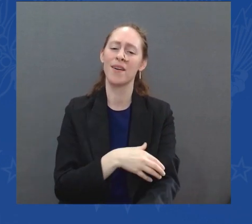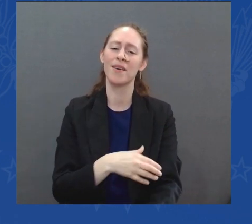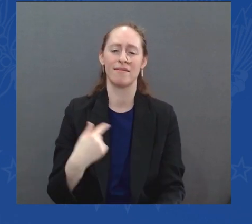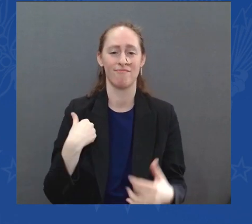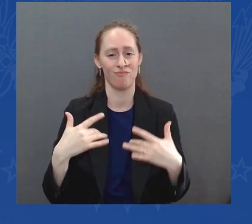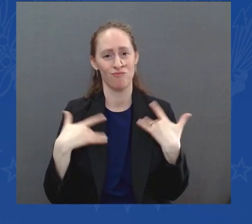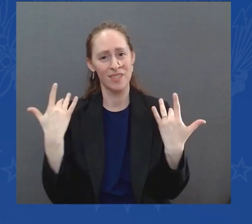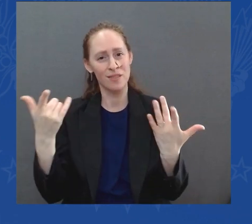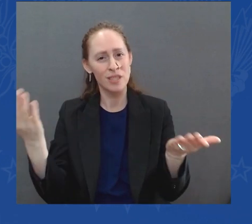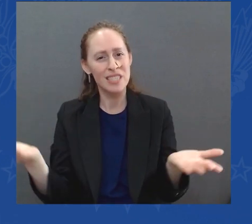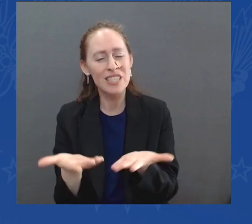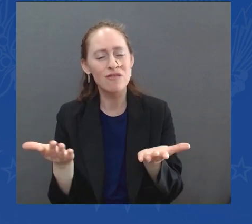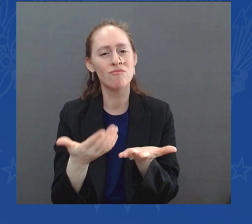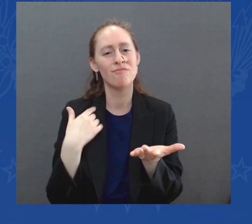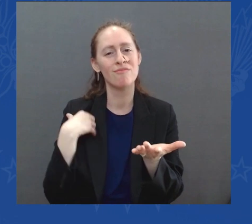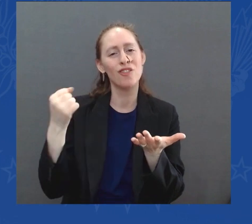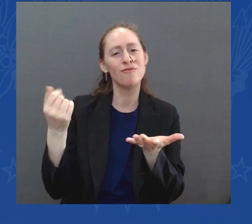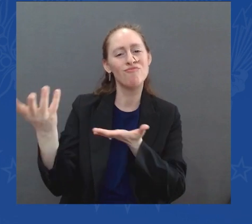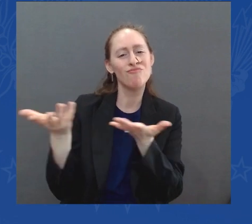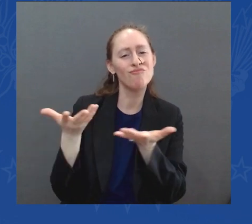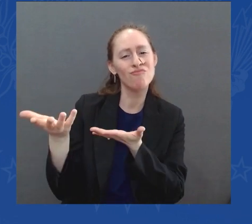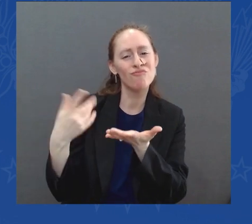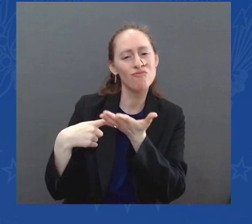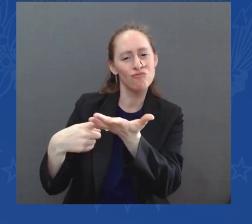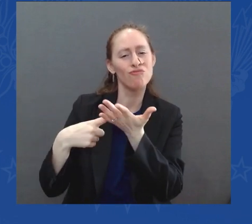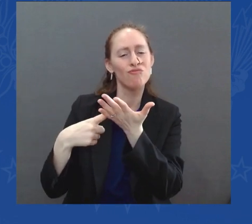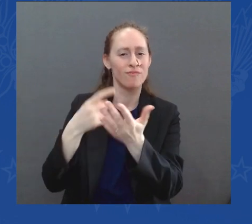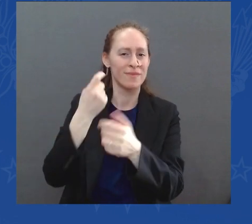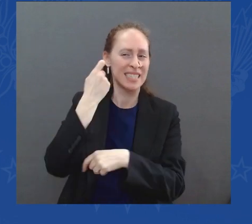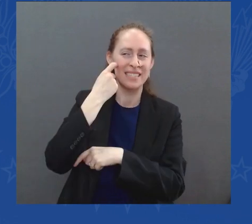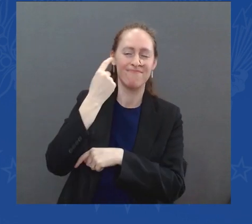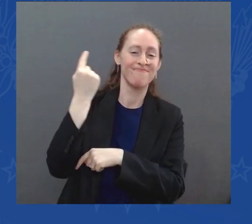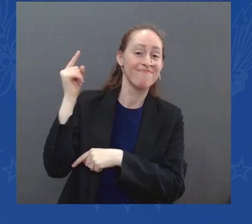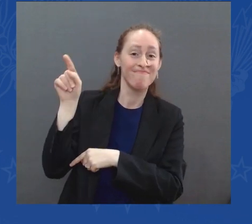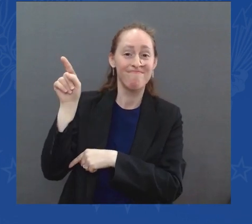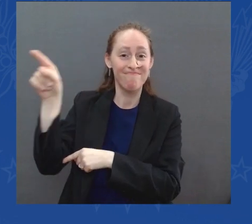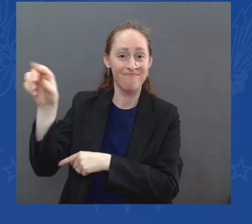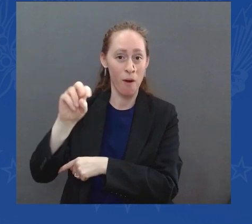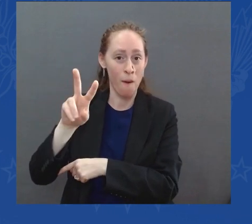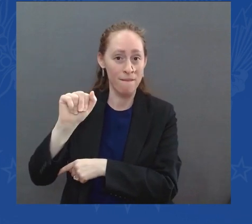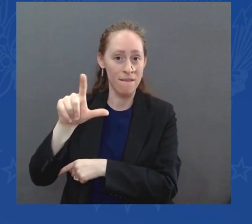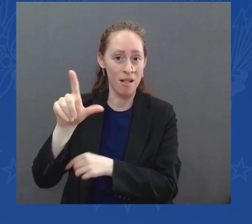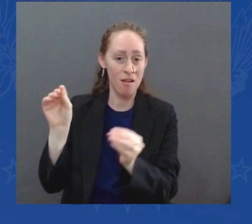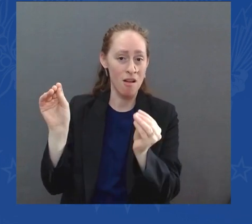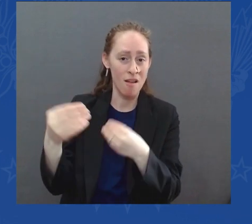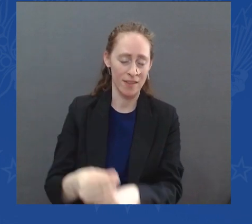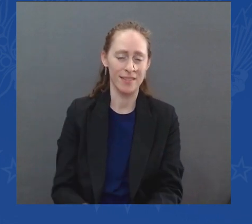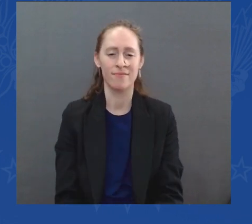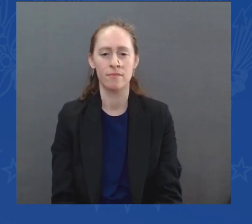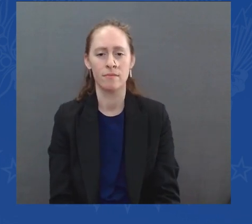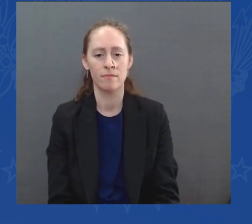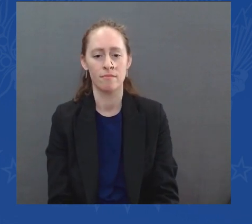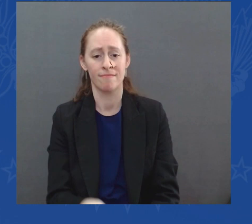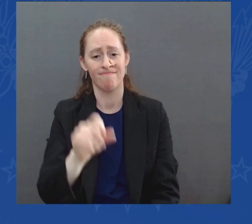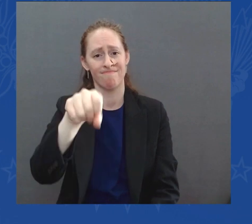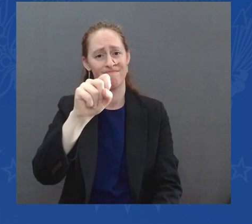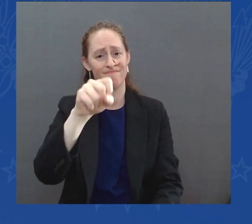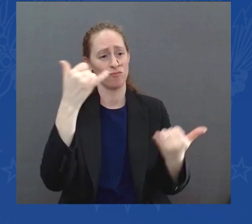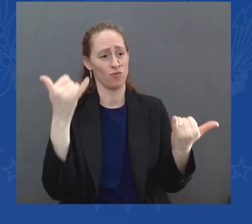about the historic day that we are celebrating. But on the shoulders of so many, including your family and you who have written about it,